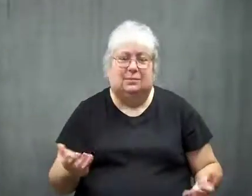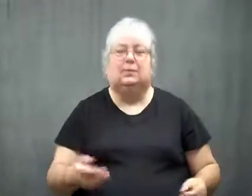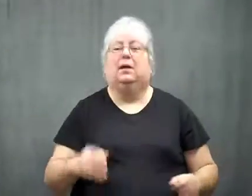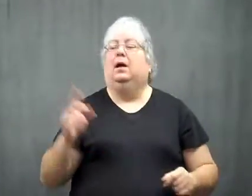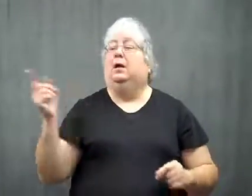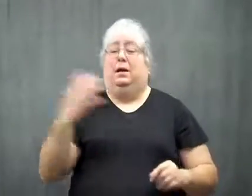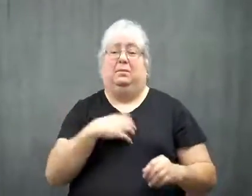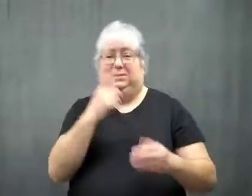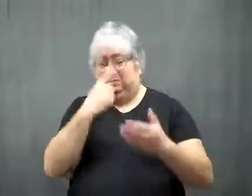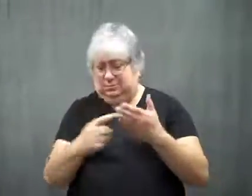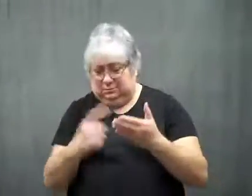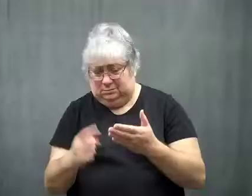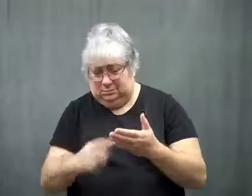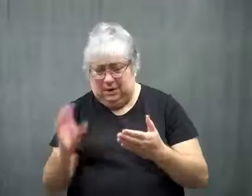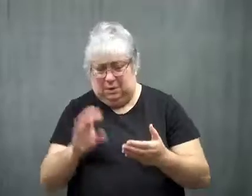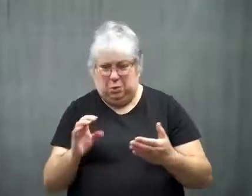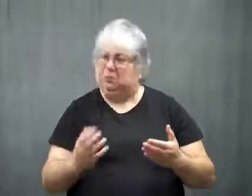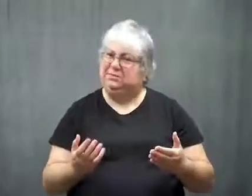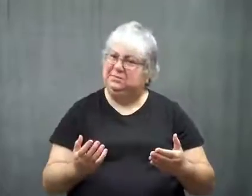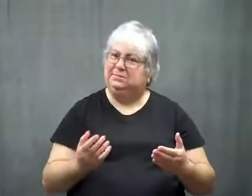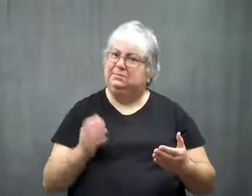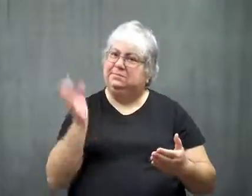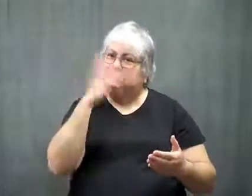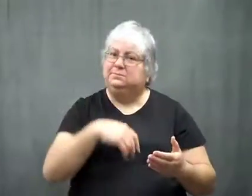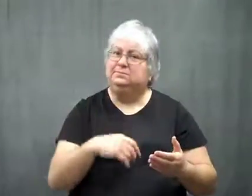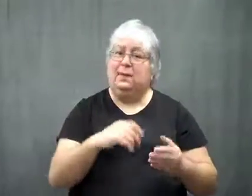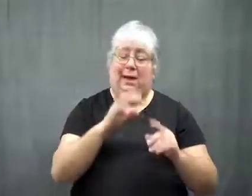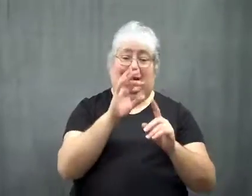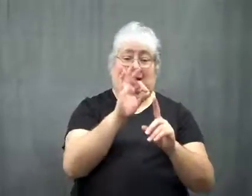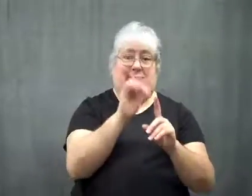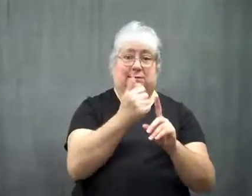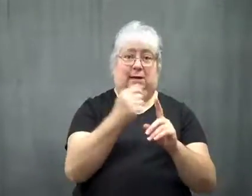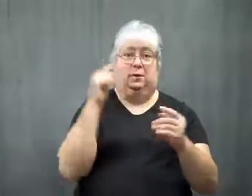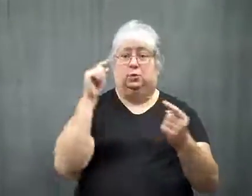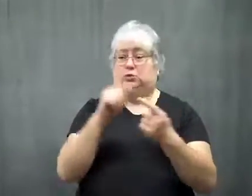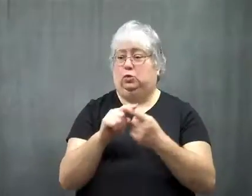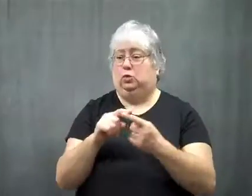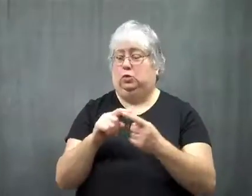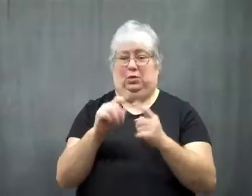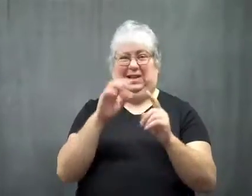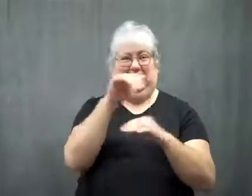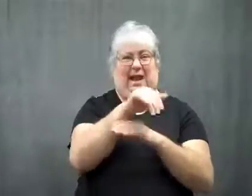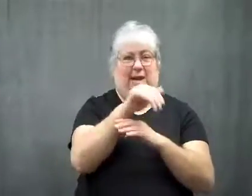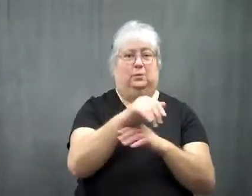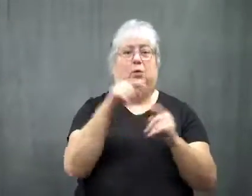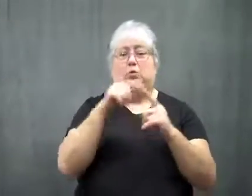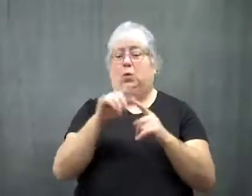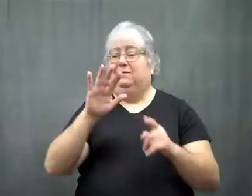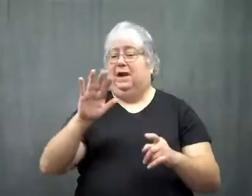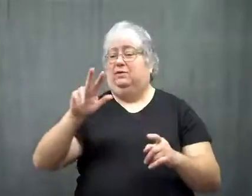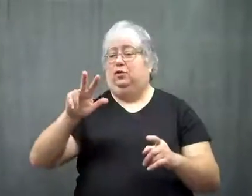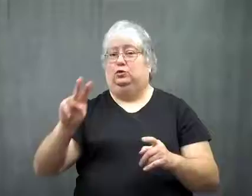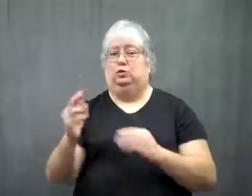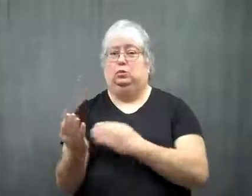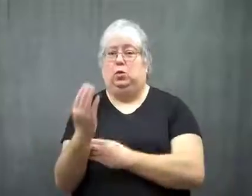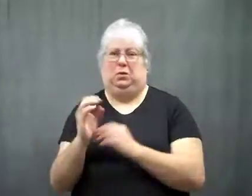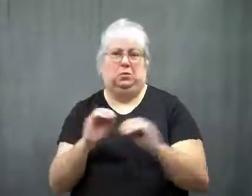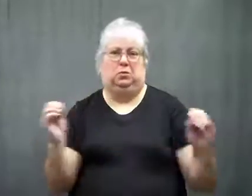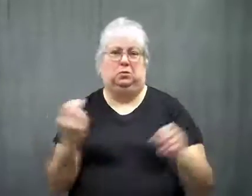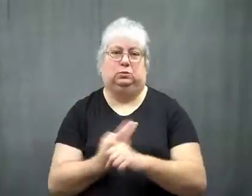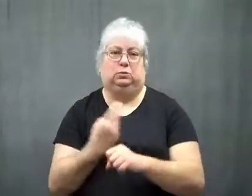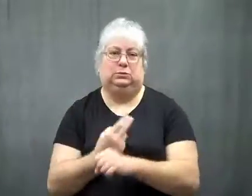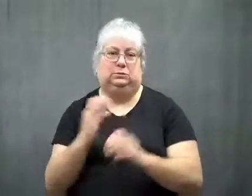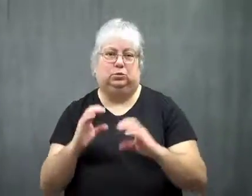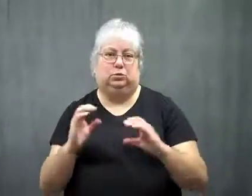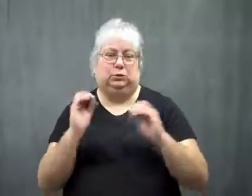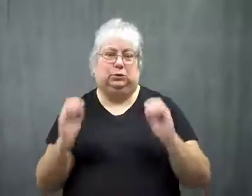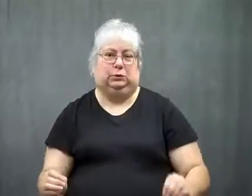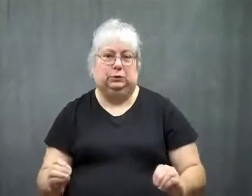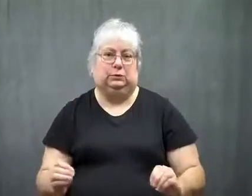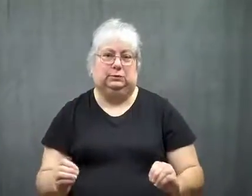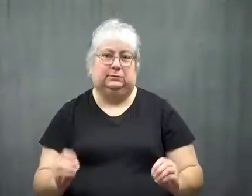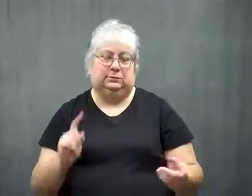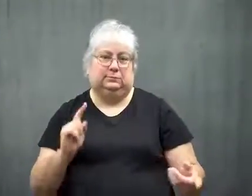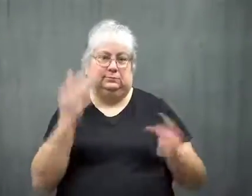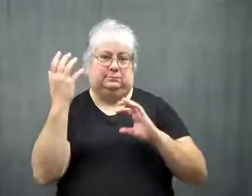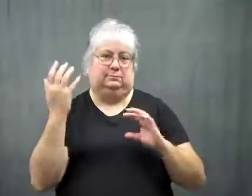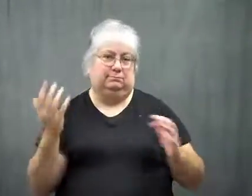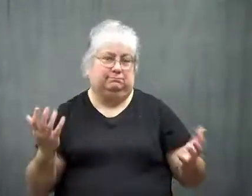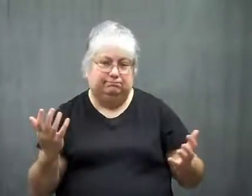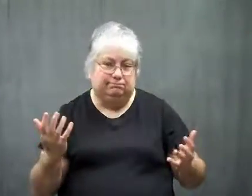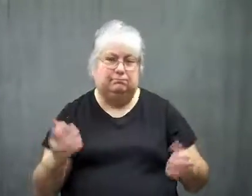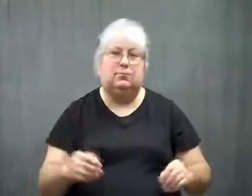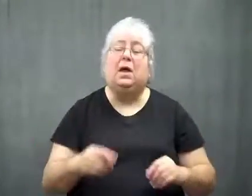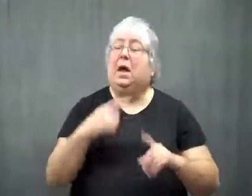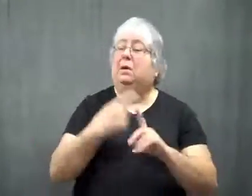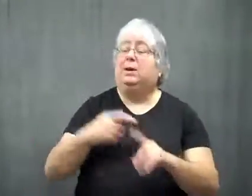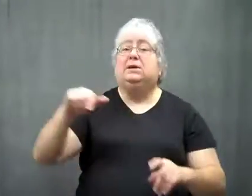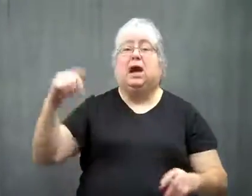The police checked, and the computer hadn't been used between 9:10 pm and 5:32 am. Odd.